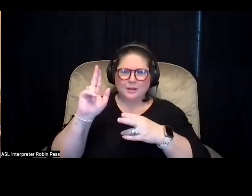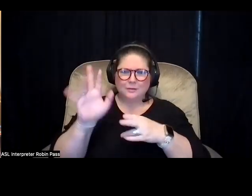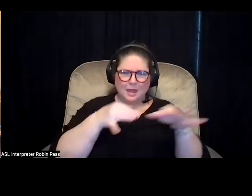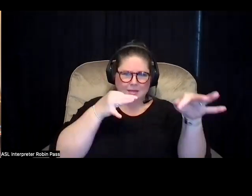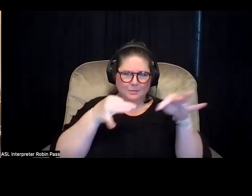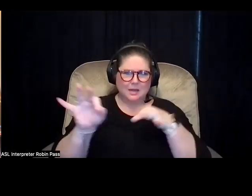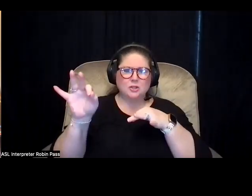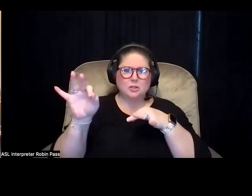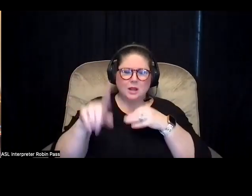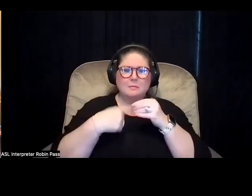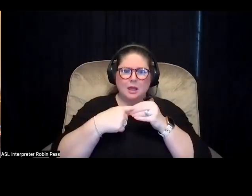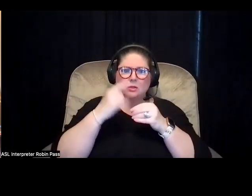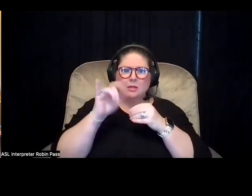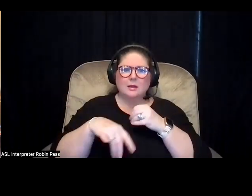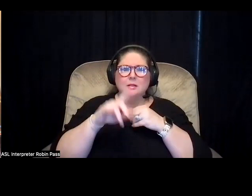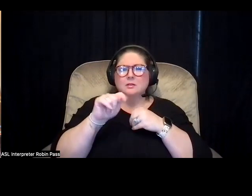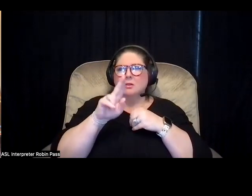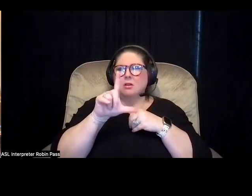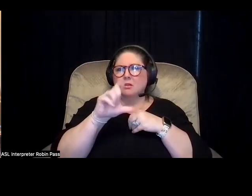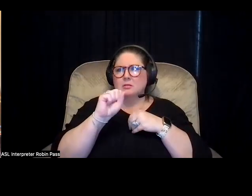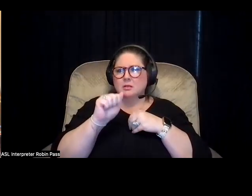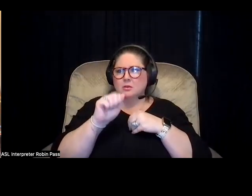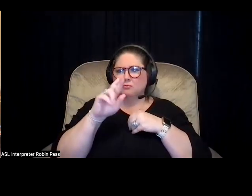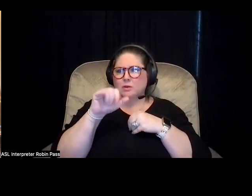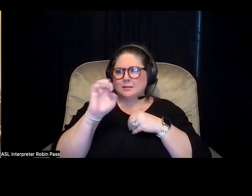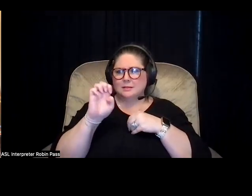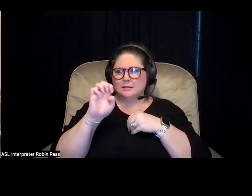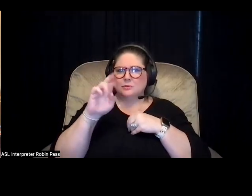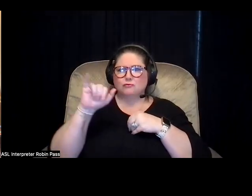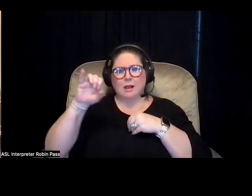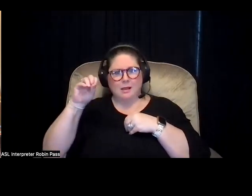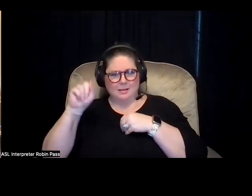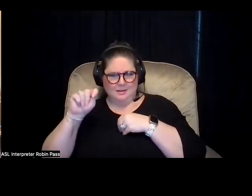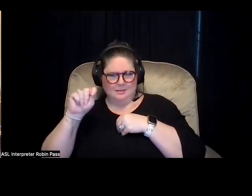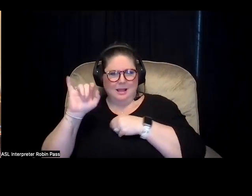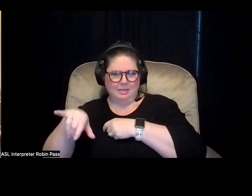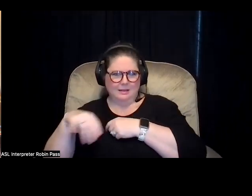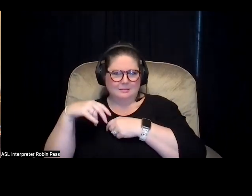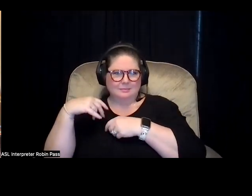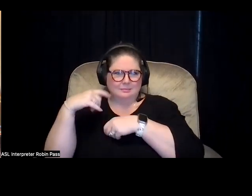the toss it was called the tulsa race riot at the time um and i just i remember learning about